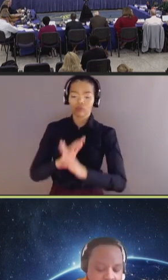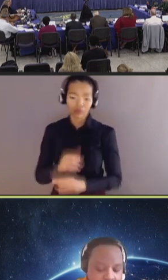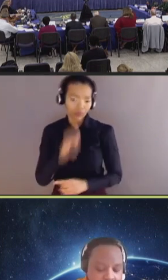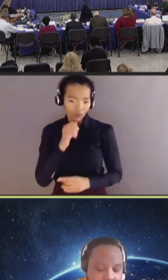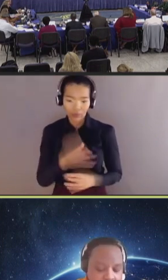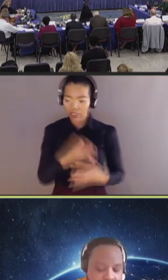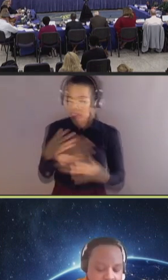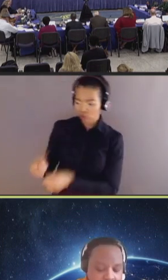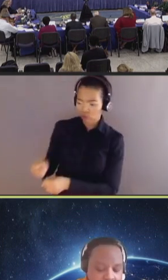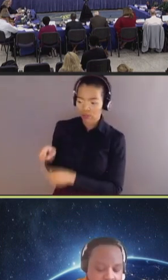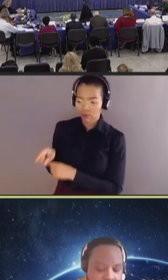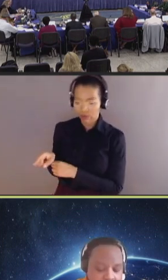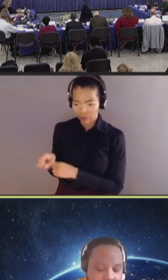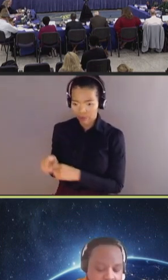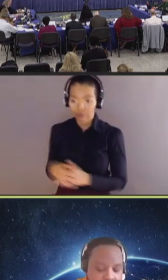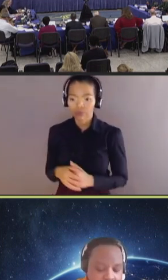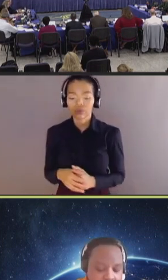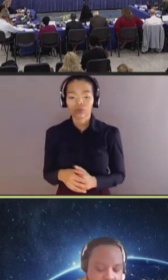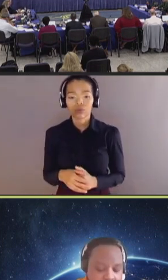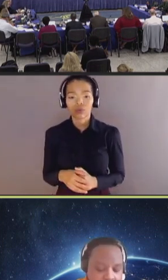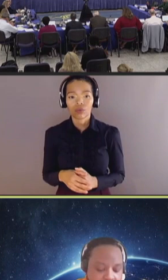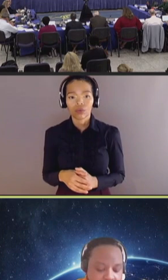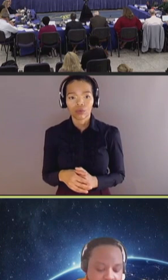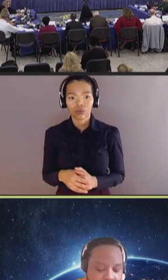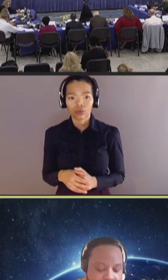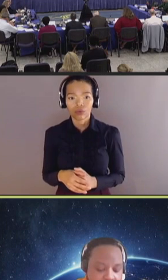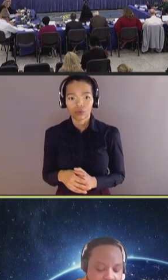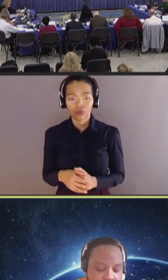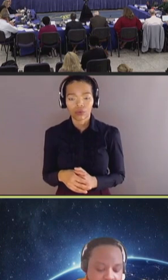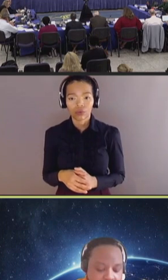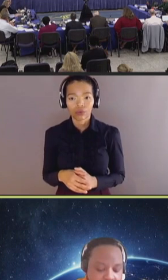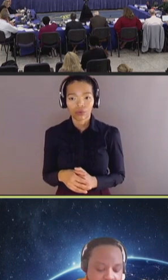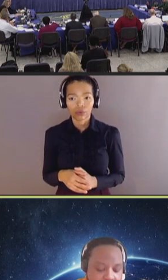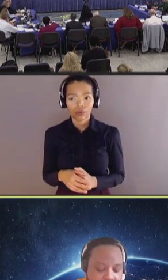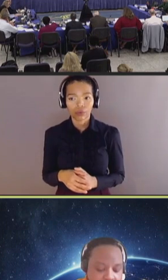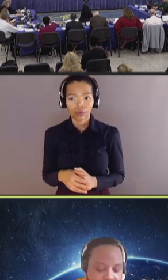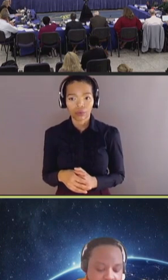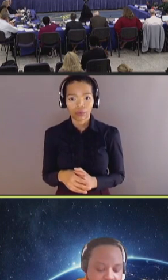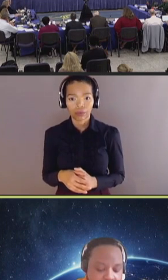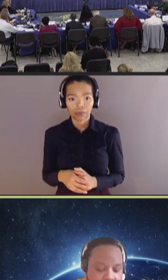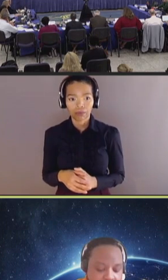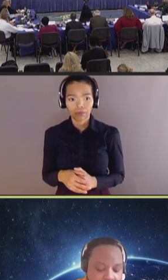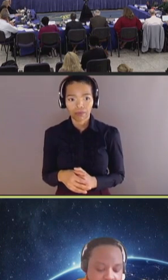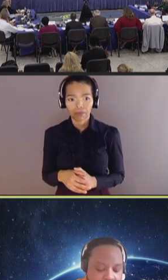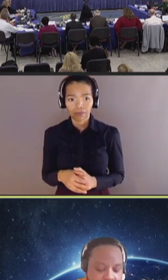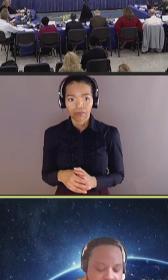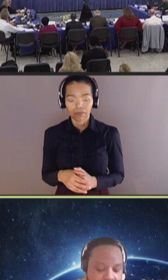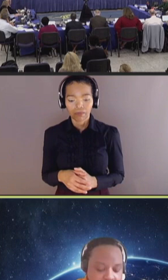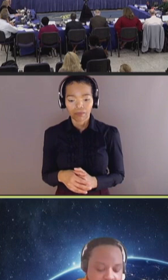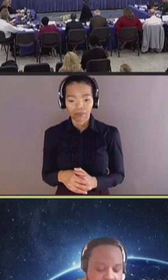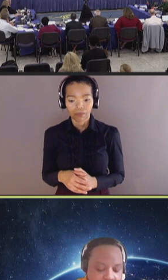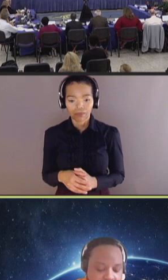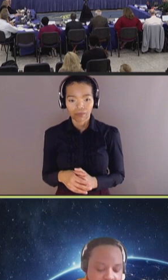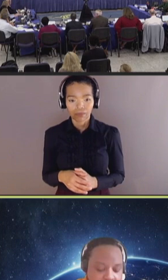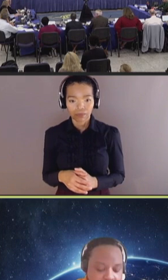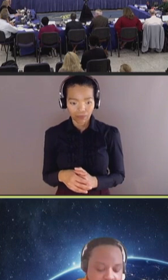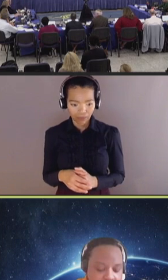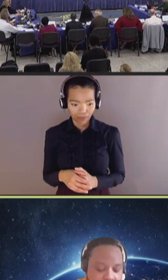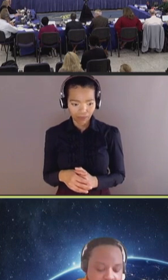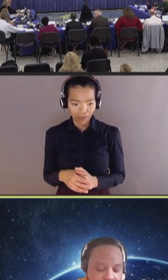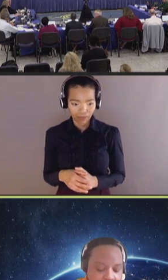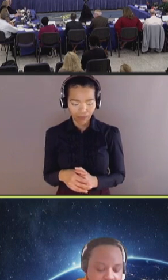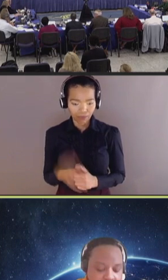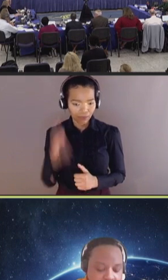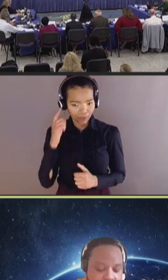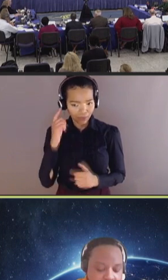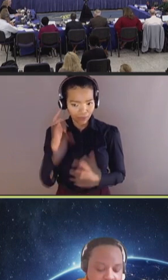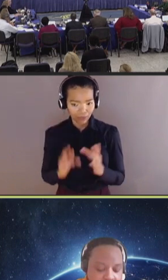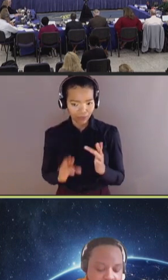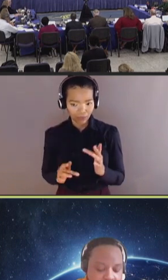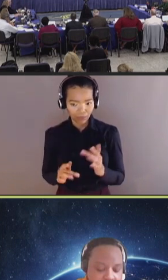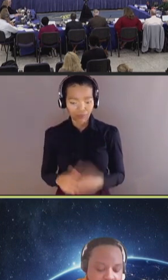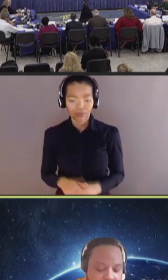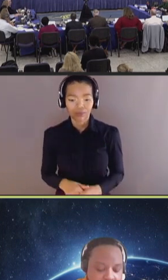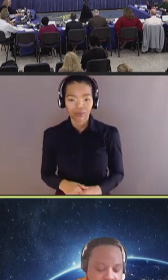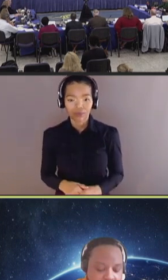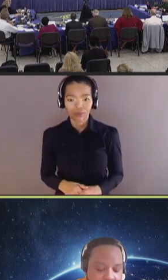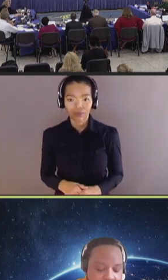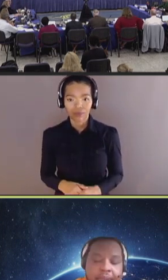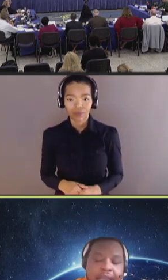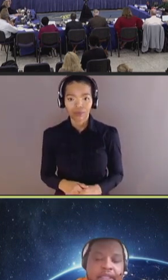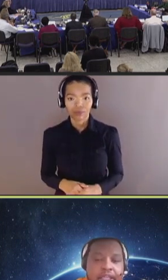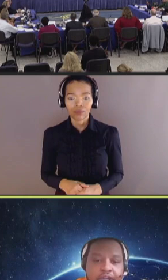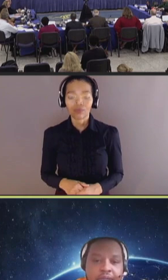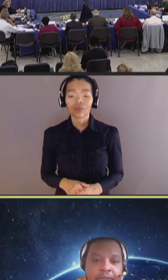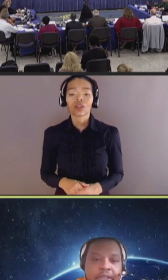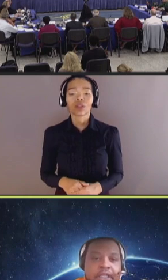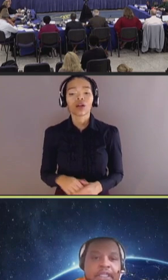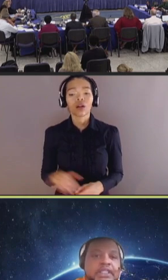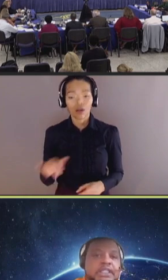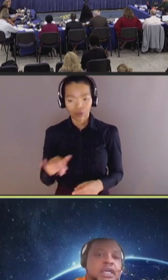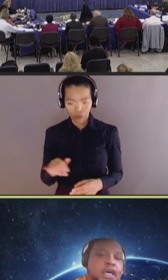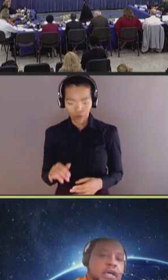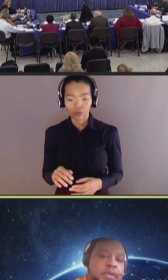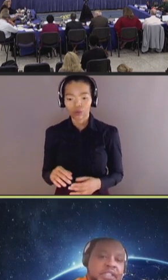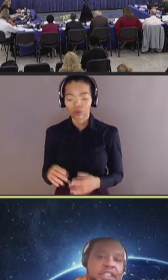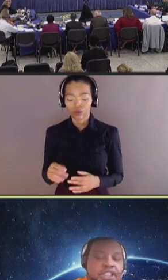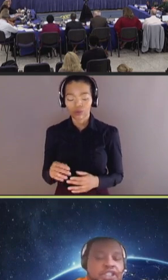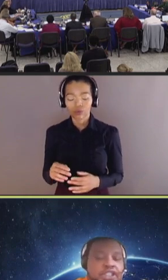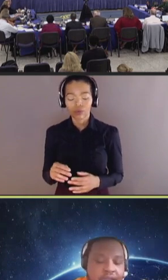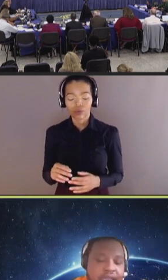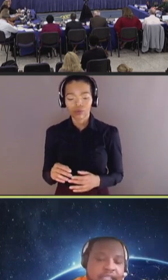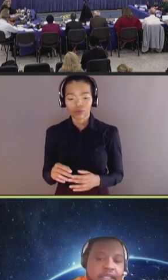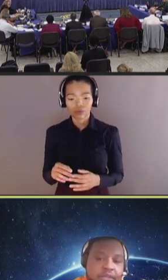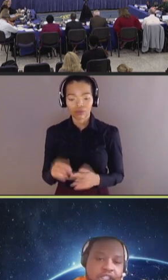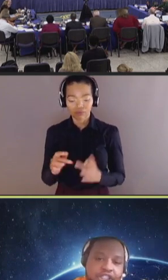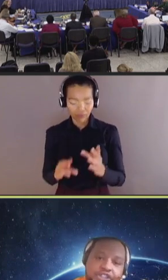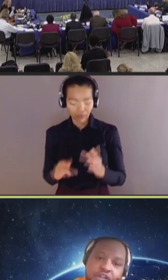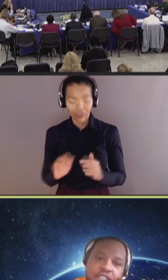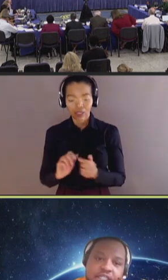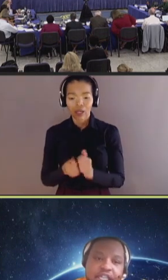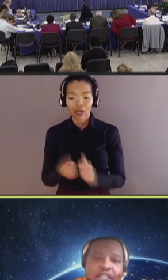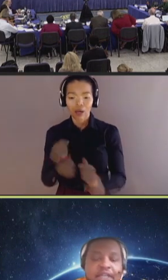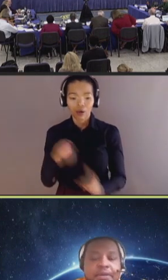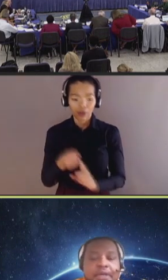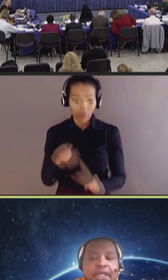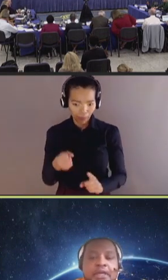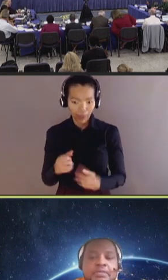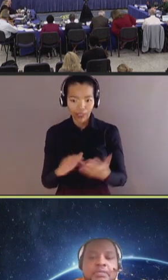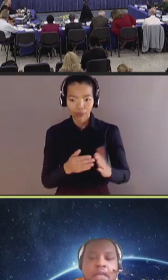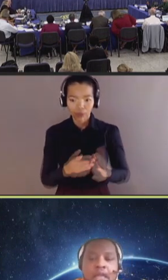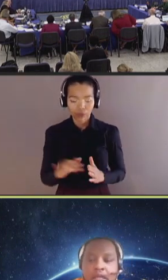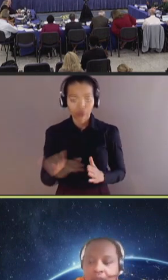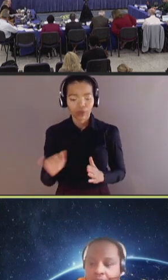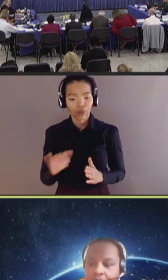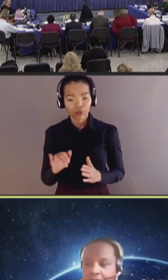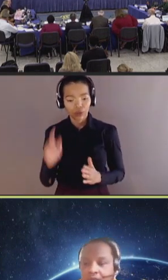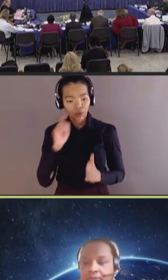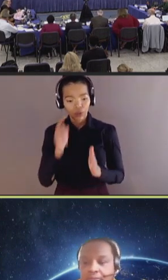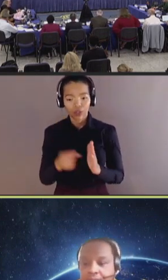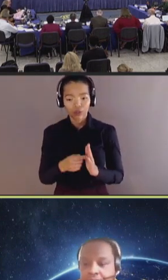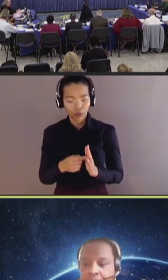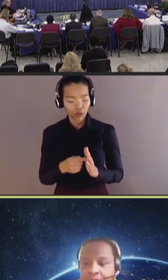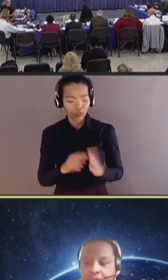[audio gap] impact their communities. Like I said, it was a distrust in the community. And also,